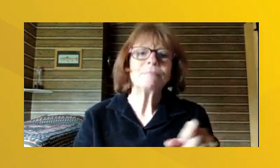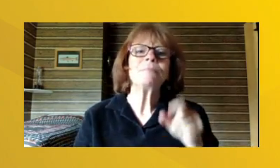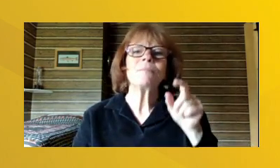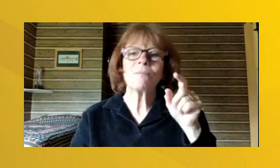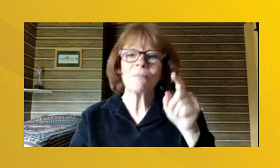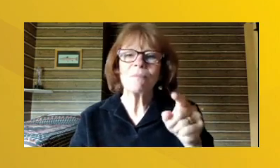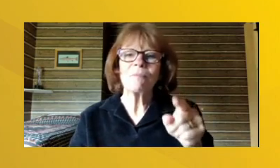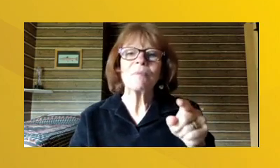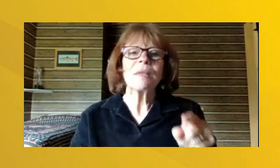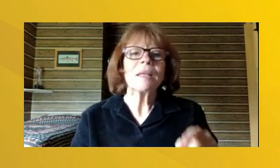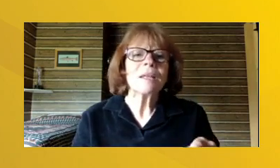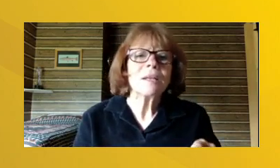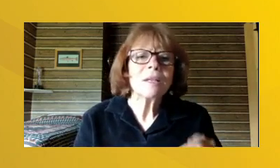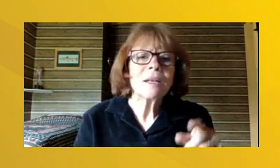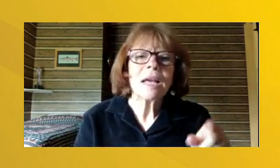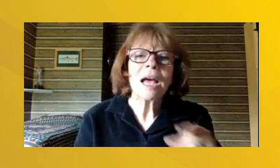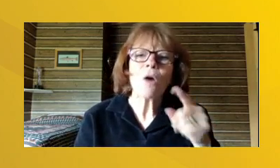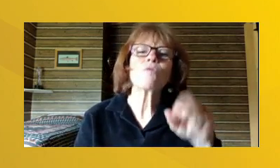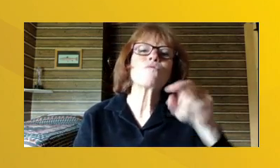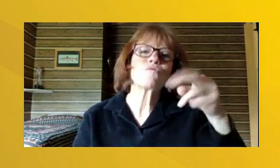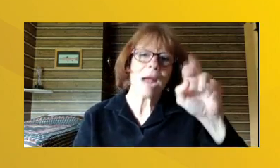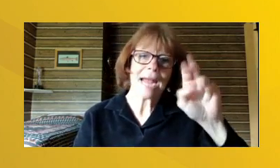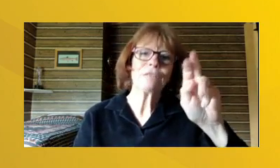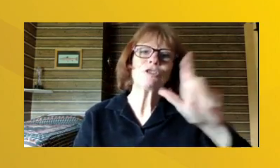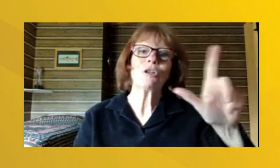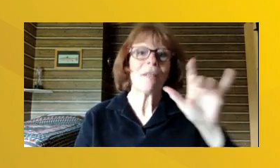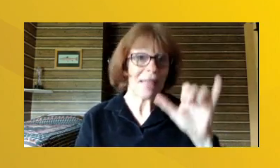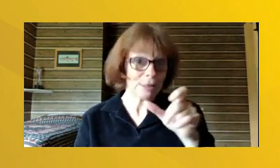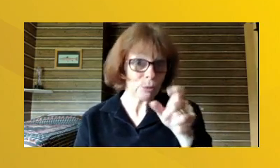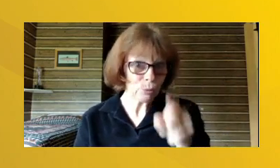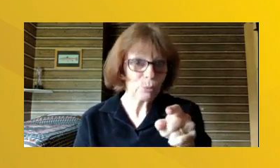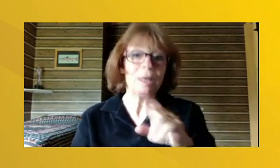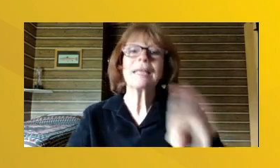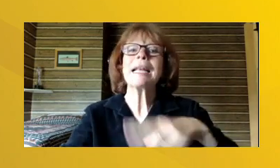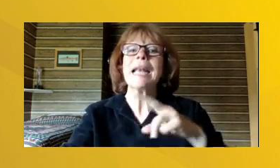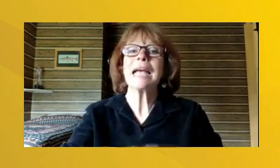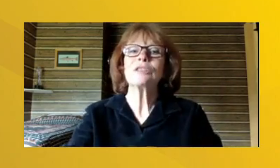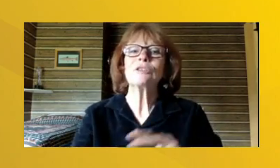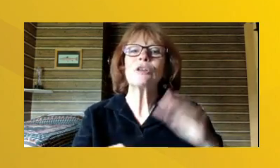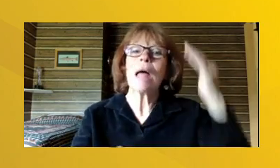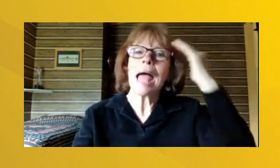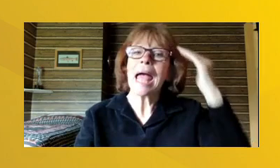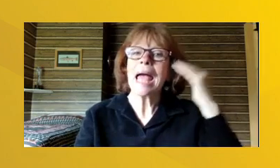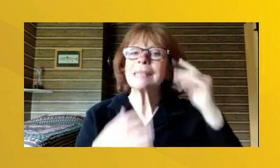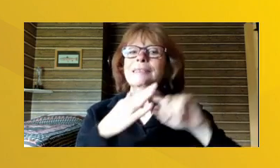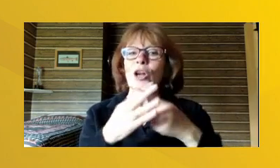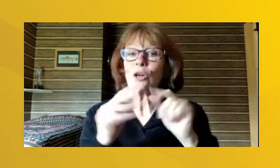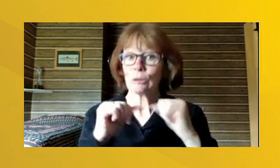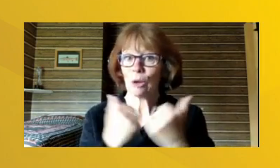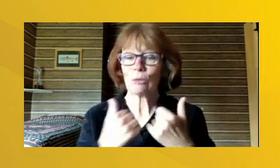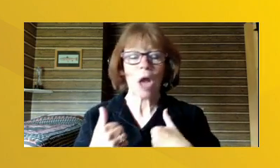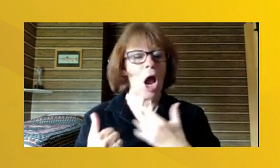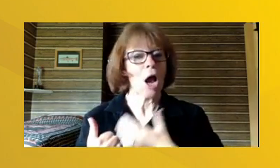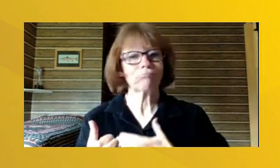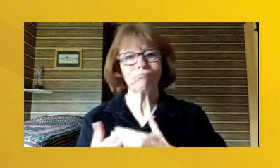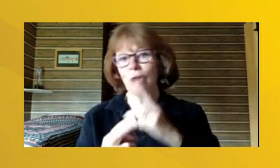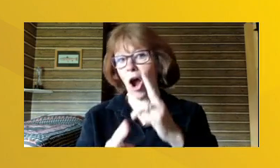Oh, that's you. Yeah, that's me. I'm from the National Head Start Association, and it's my pleasure to be with you today. OK, OK. Next up, we have Maureen Leary.